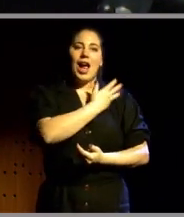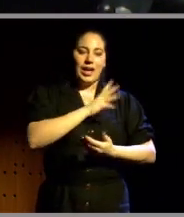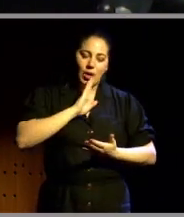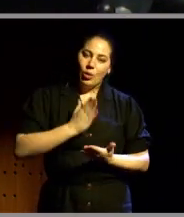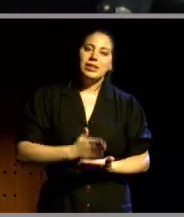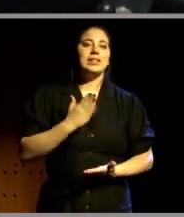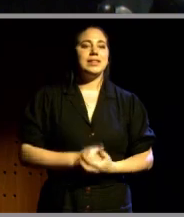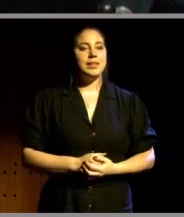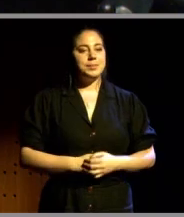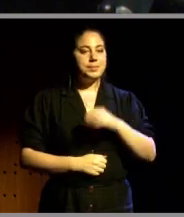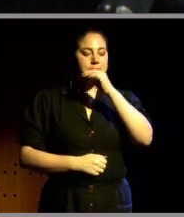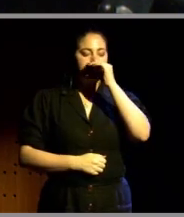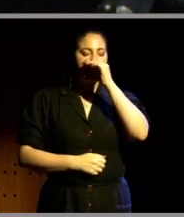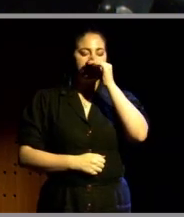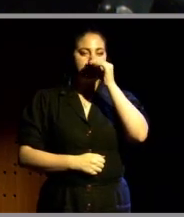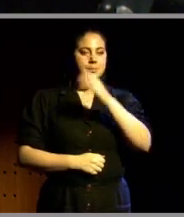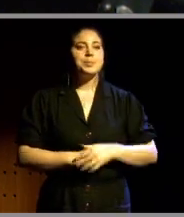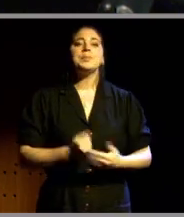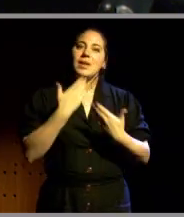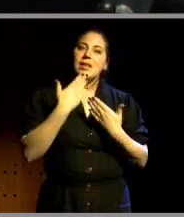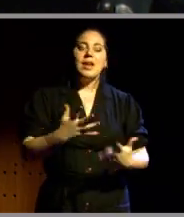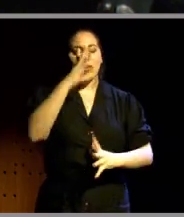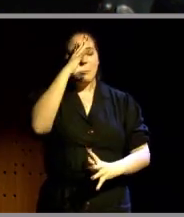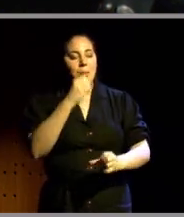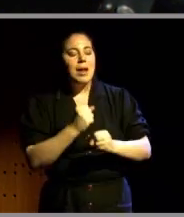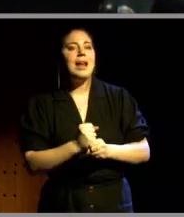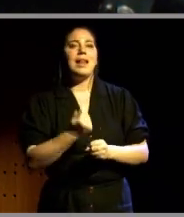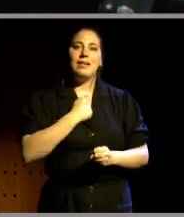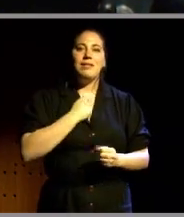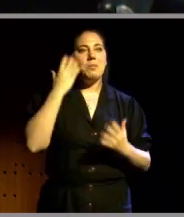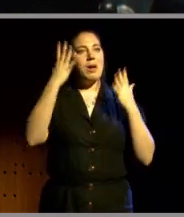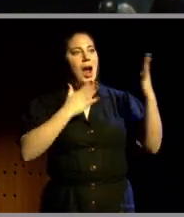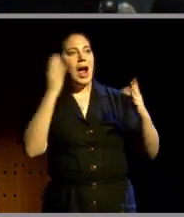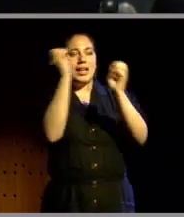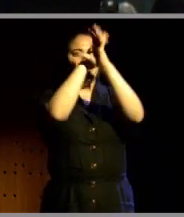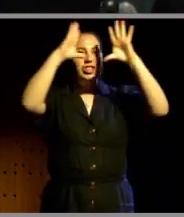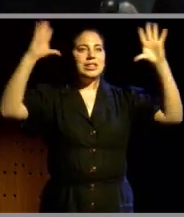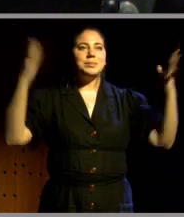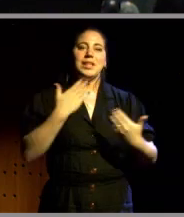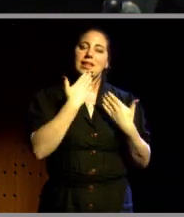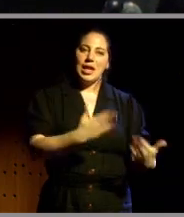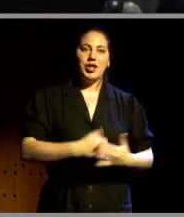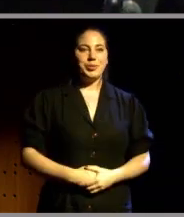Thank you for believing in my dream and for supporting me in such a meaningful way (SPEAKS FOREIGN LANGUAGE) Thank you.